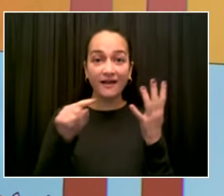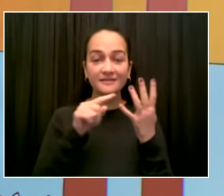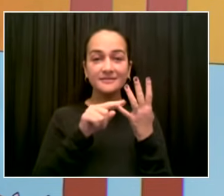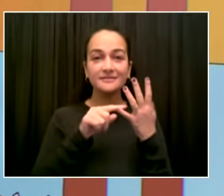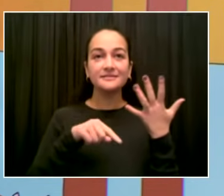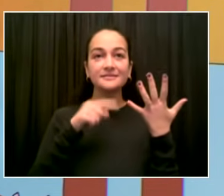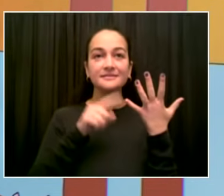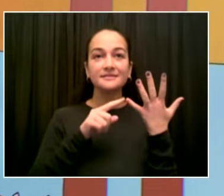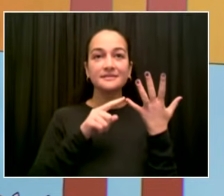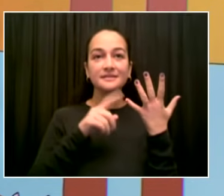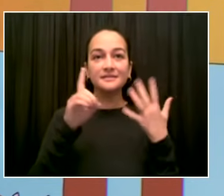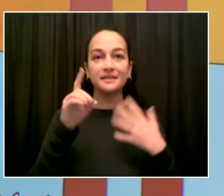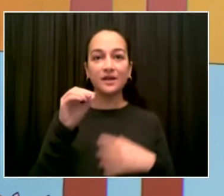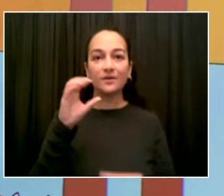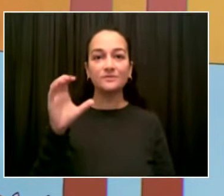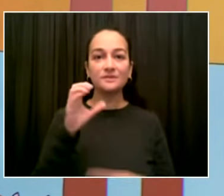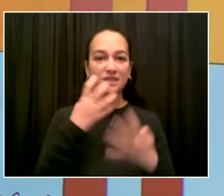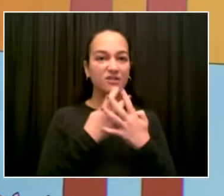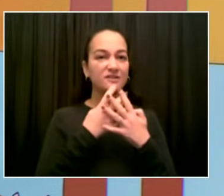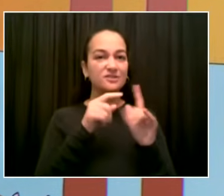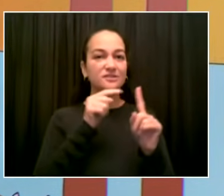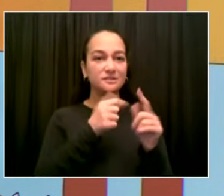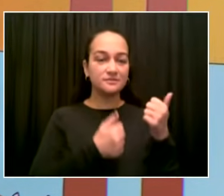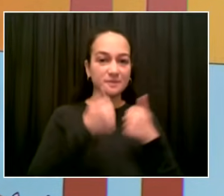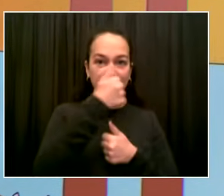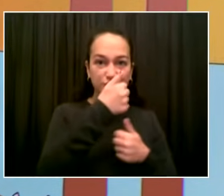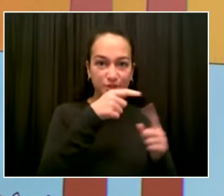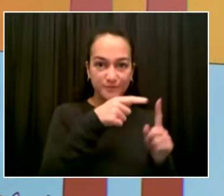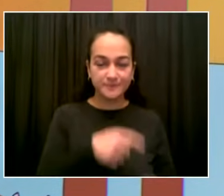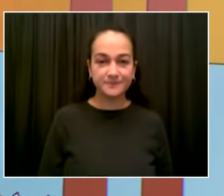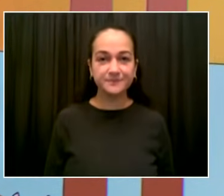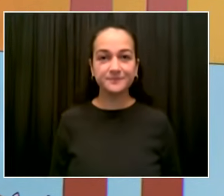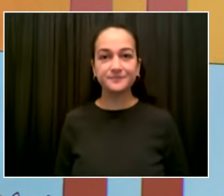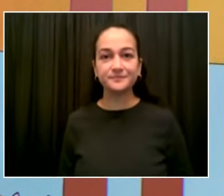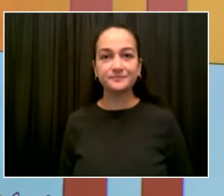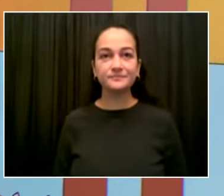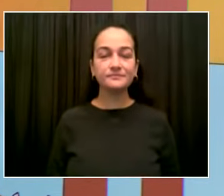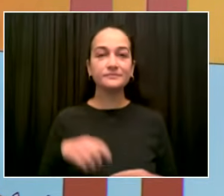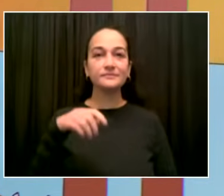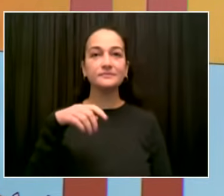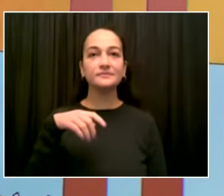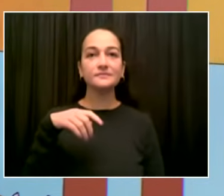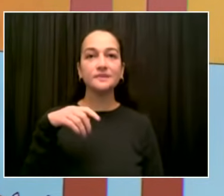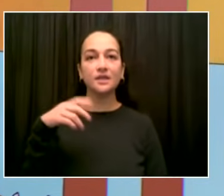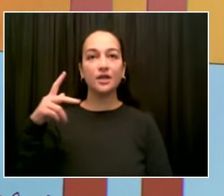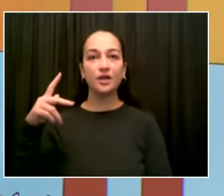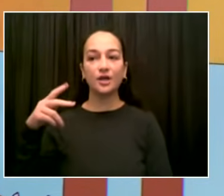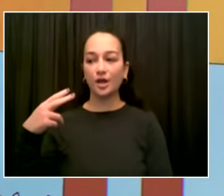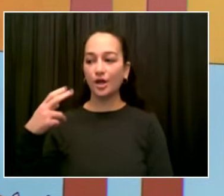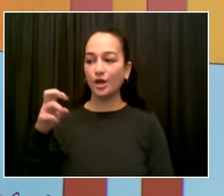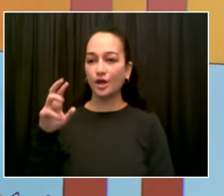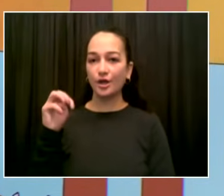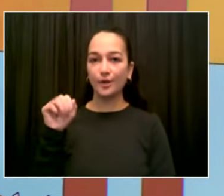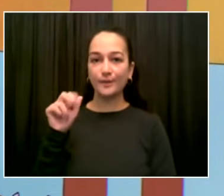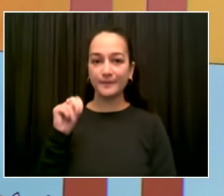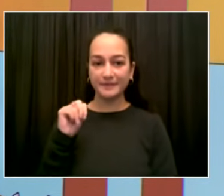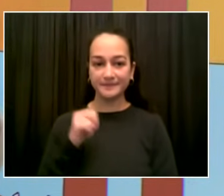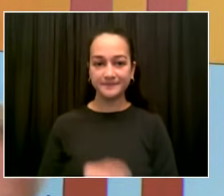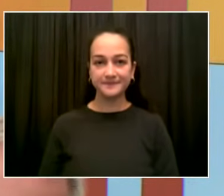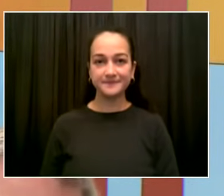RICHARDS, BY JUANITA HOLMES, BY DR. KATZ, BY DIRECTOR MARCOS SOLER AND BY DEPUTY COMMISSIONER KEITH